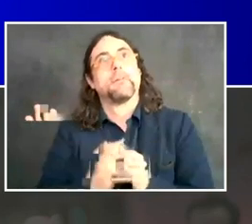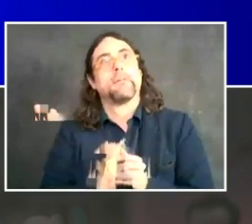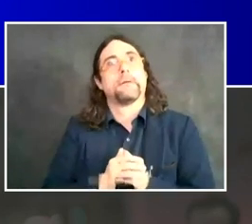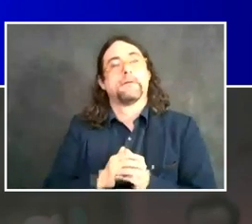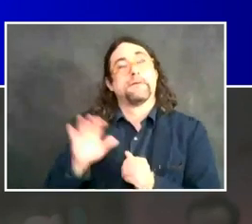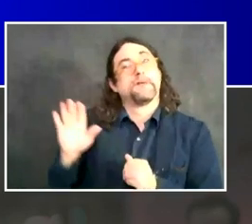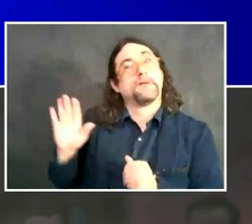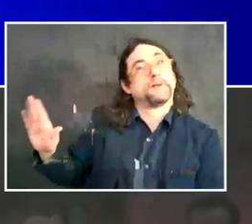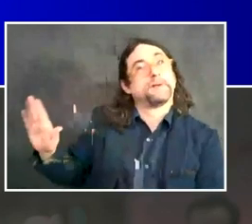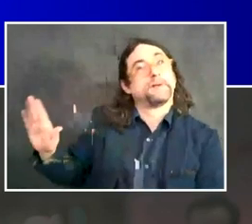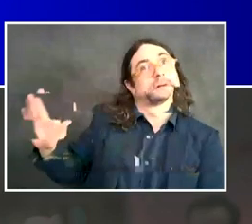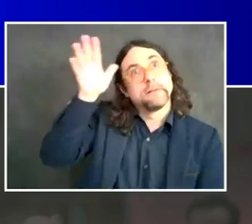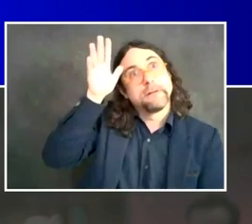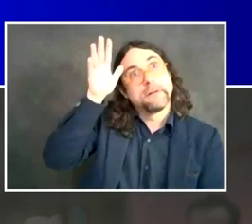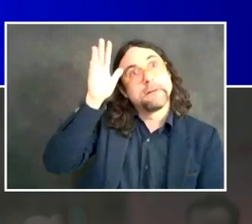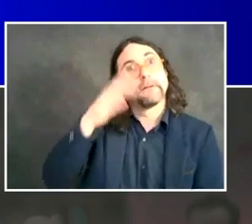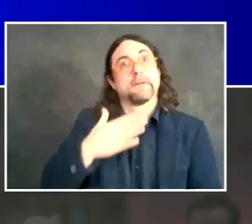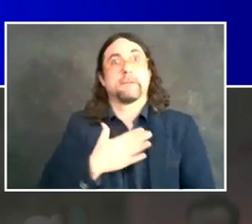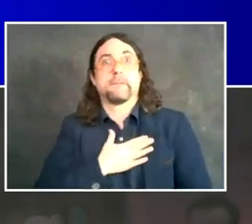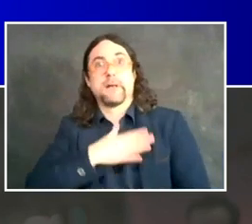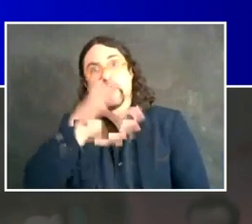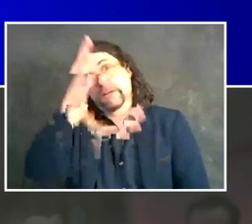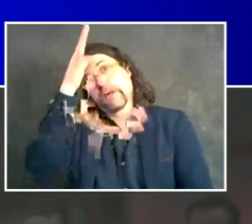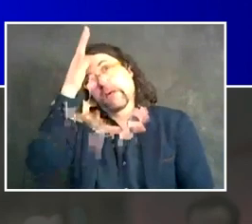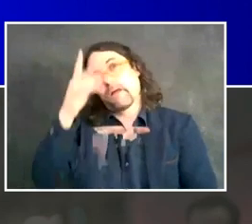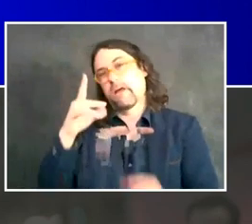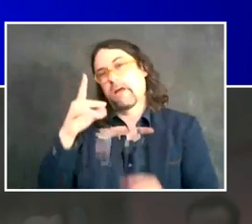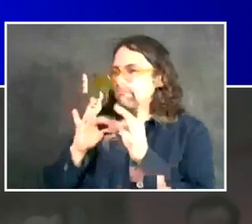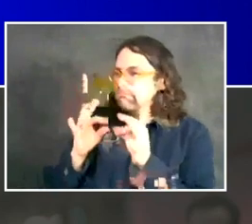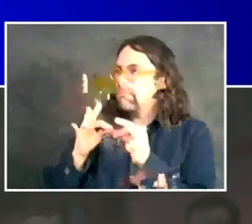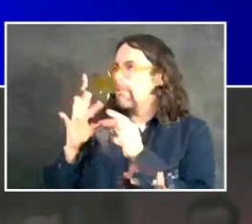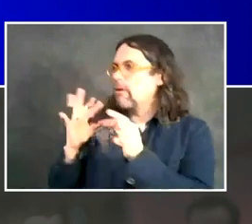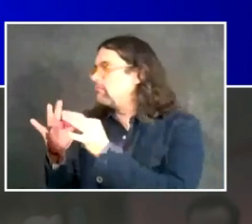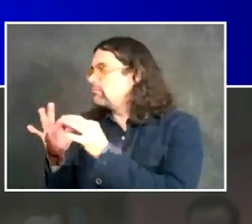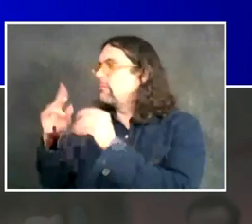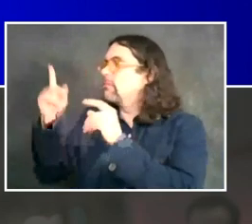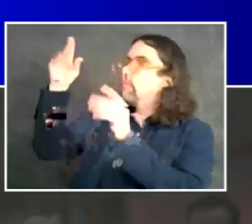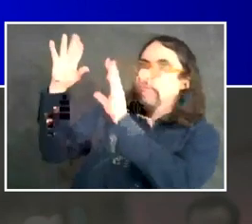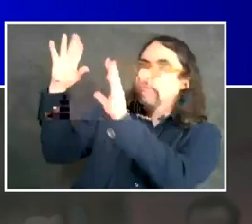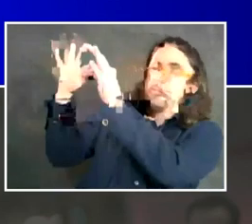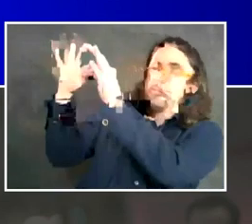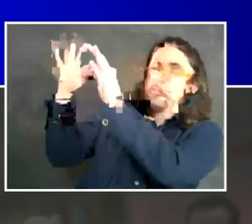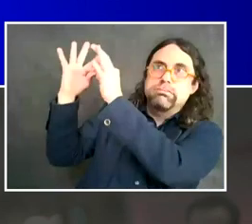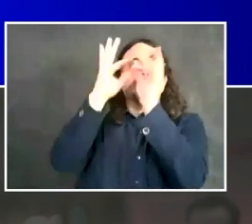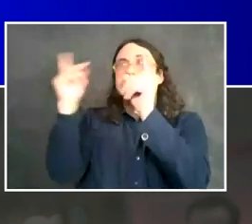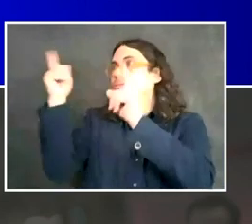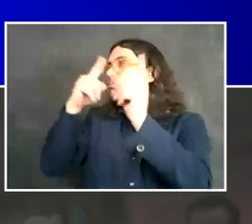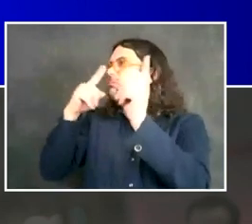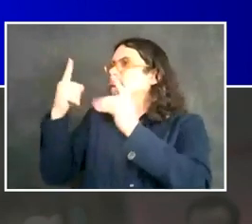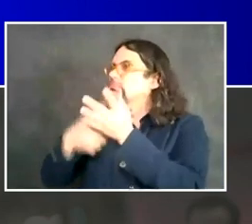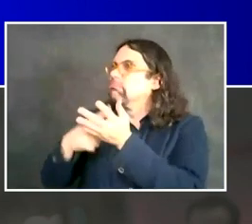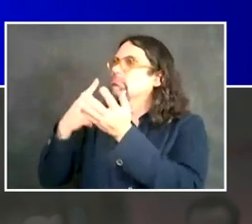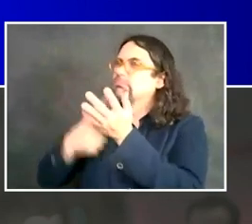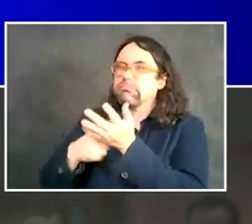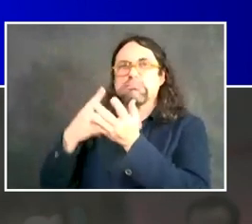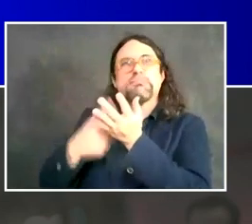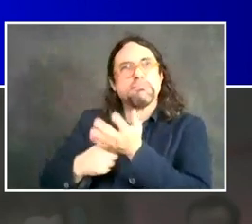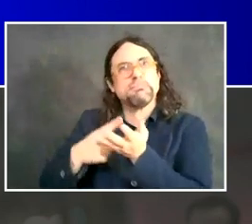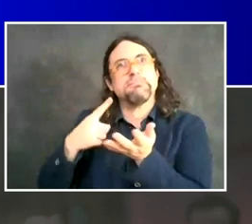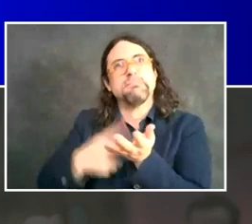I SPOKE OPENLY ABOUT WHAT MY DAD WENT THROUGH, THE SCARS THAT HE BROUGHT BACK PHYSICAL